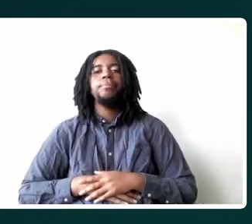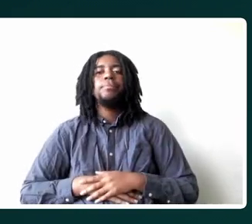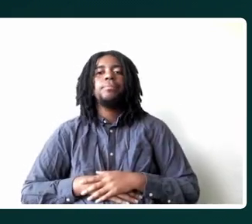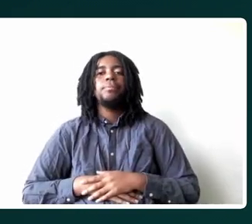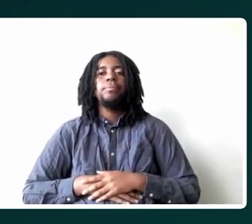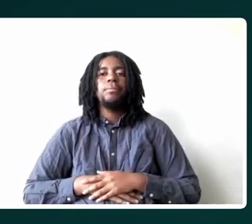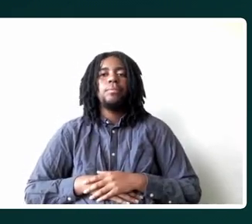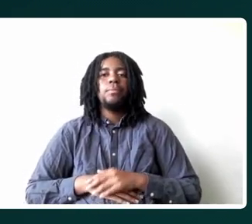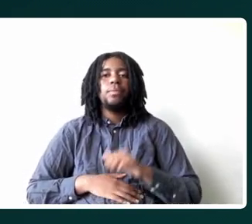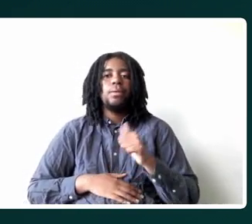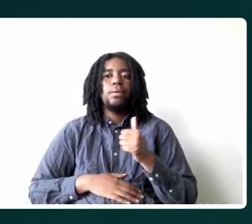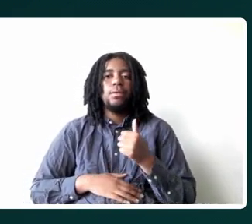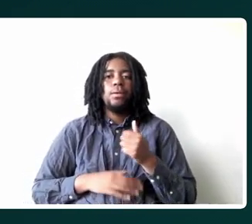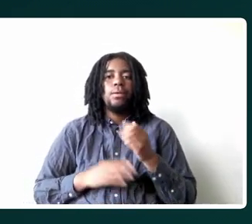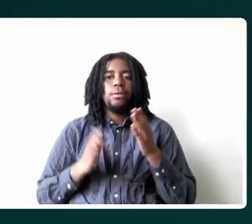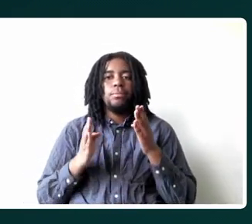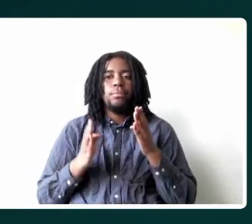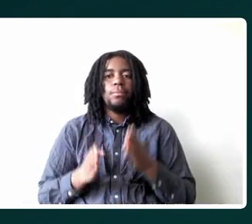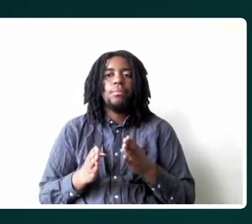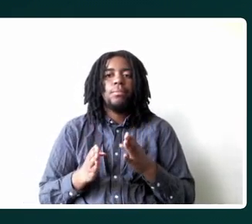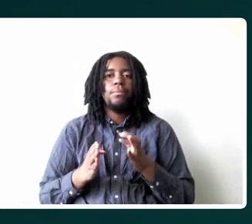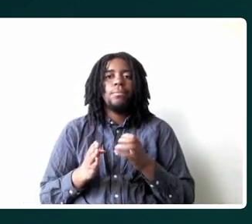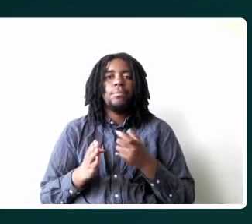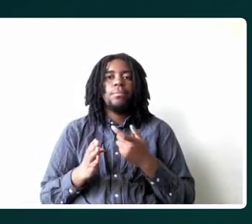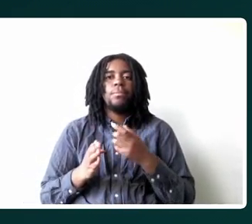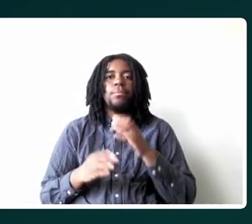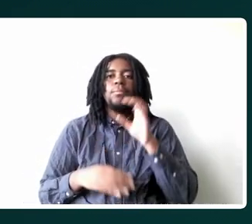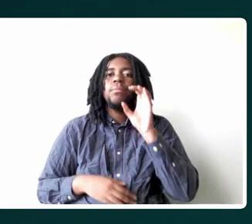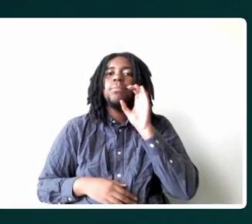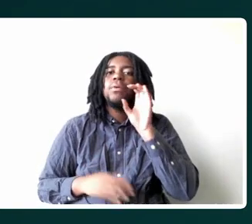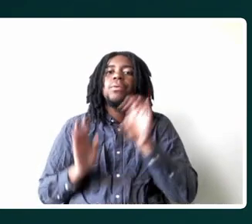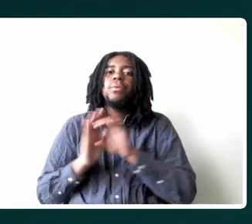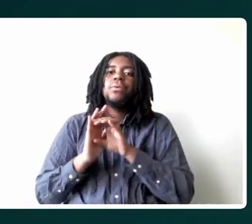Customer Service Representative, the top right portrait. And they said, "The person who is at